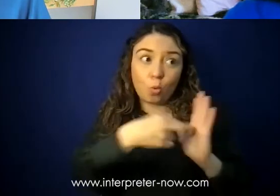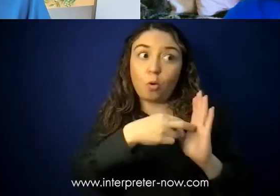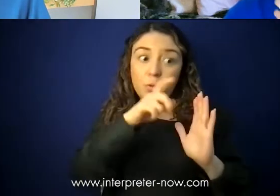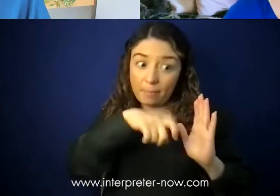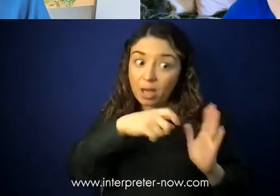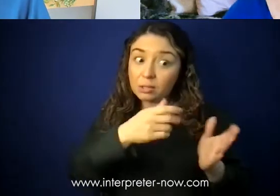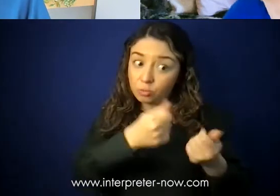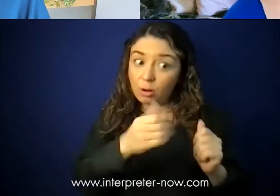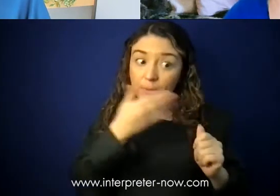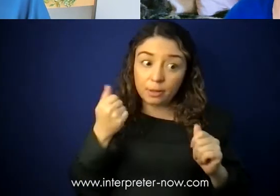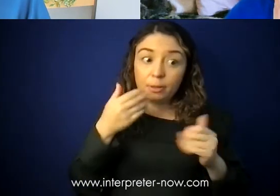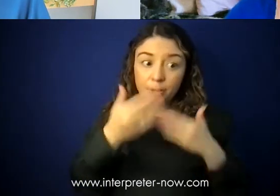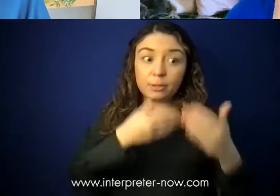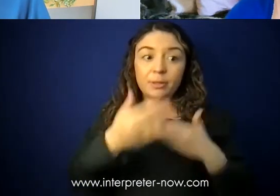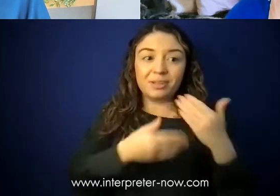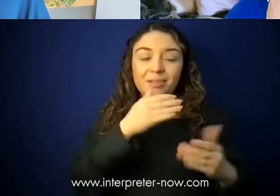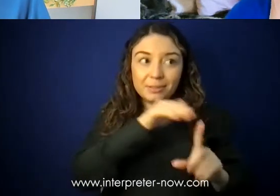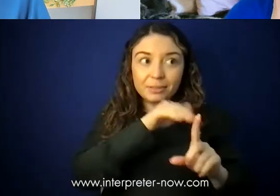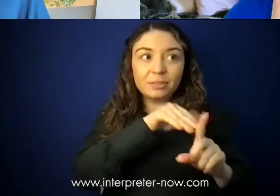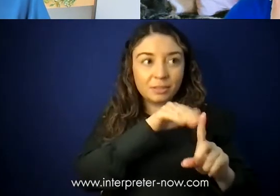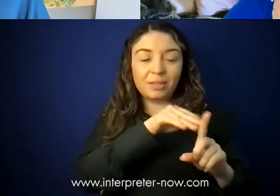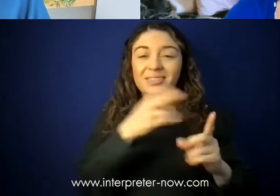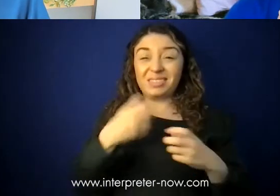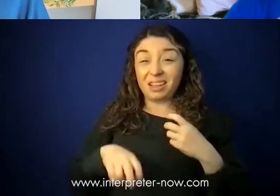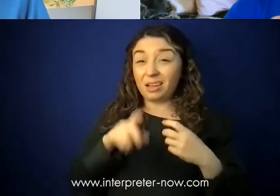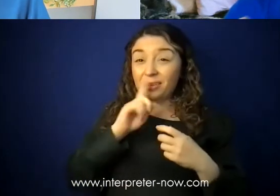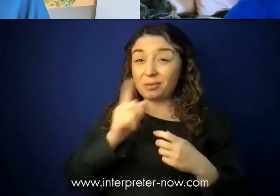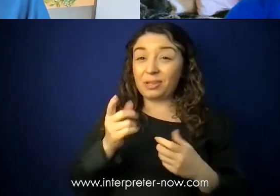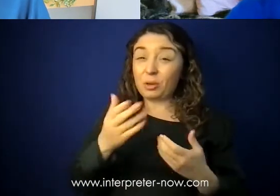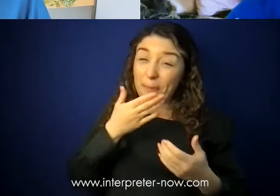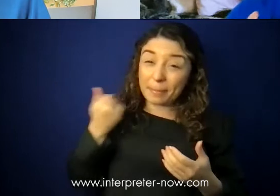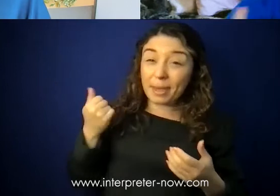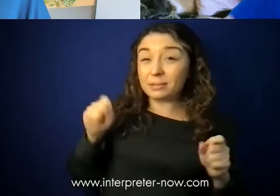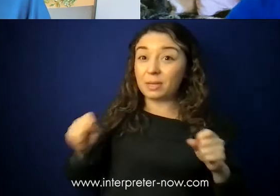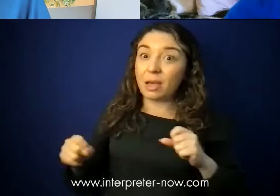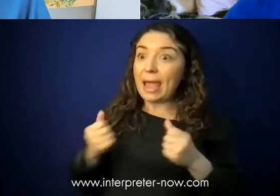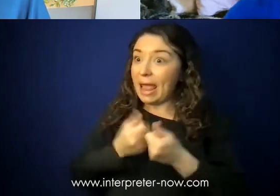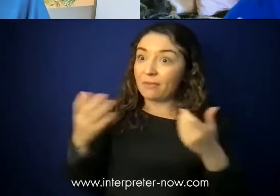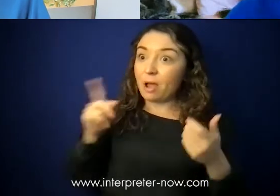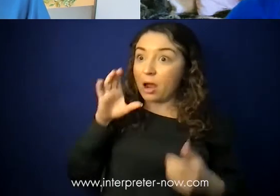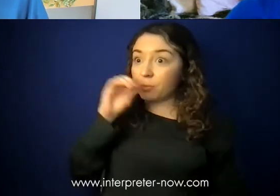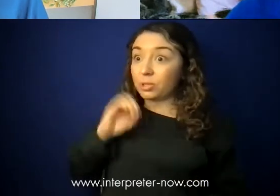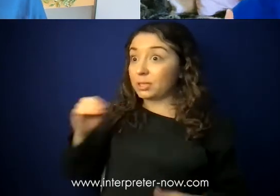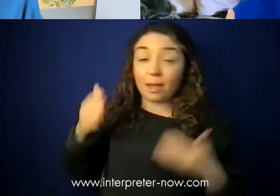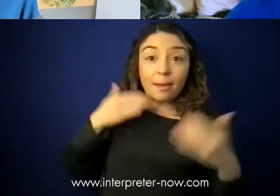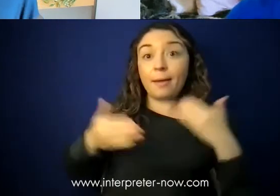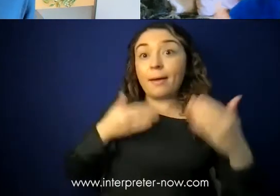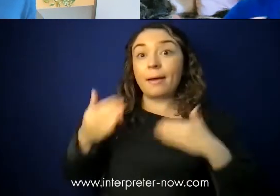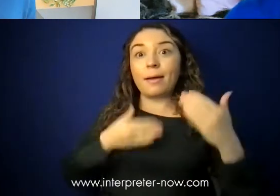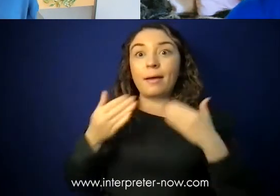It is very, very hard to do that at your best capacity of empathy when you've depleted yourself.